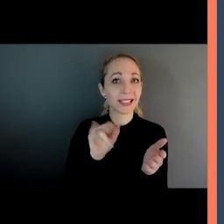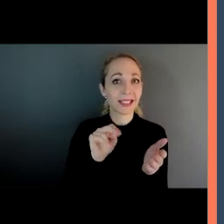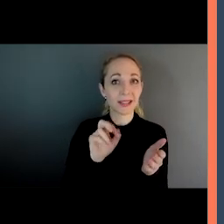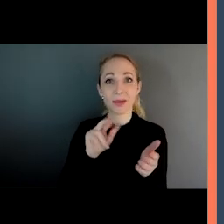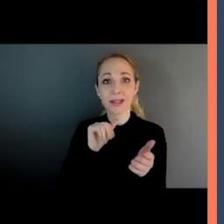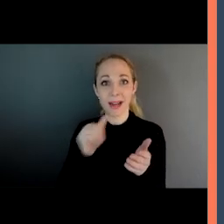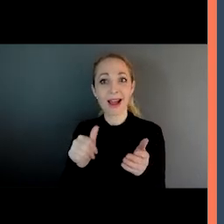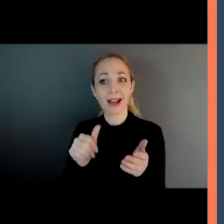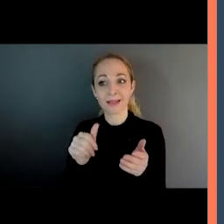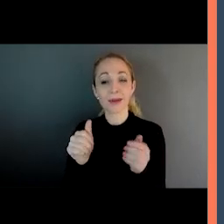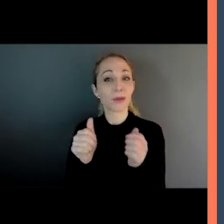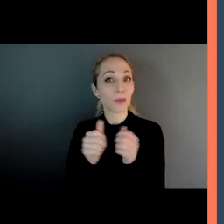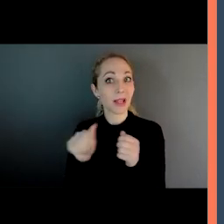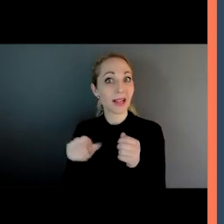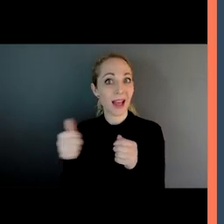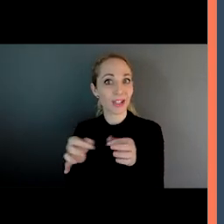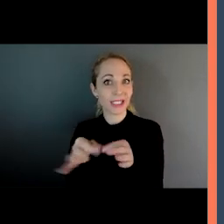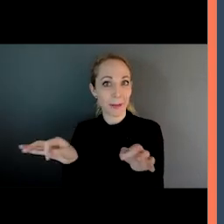ANOTHER STATEMENT.